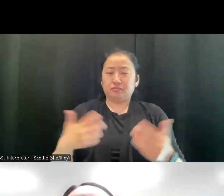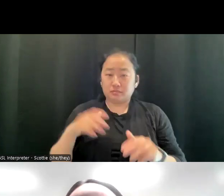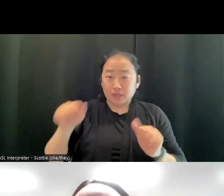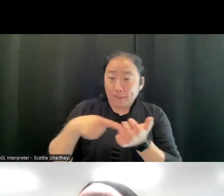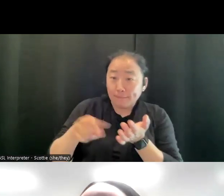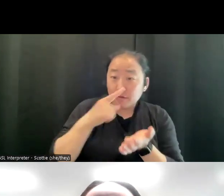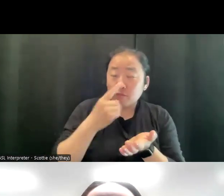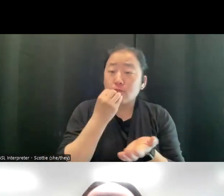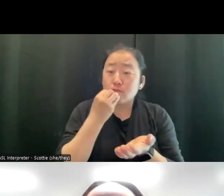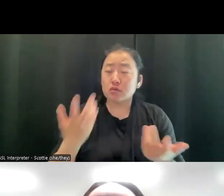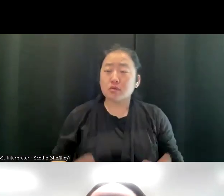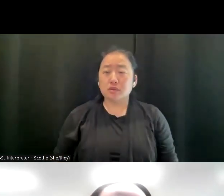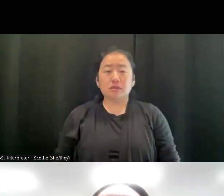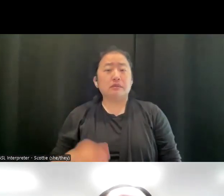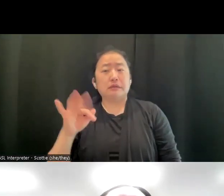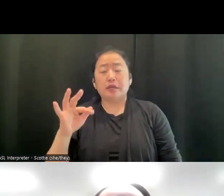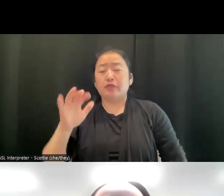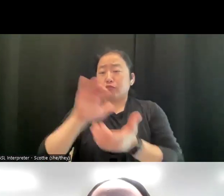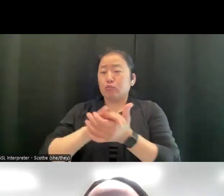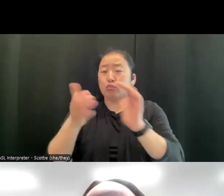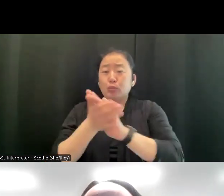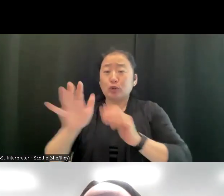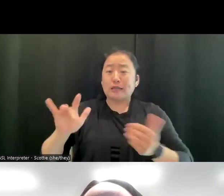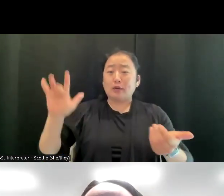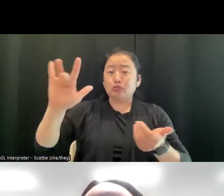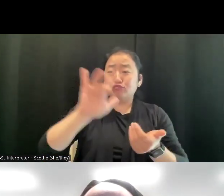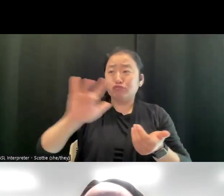There's a booth for burgers or whatnot. Communication formats.